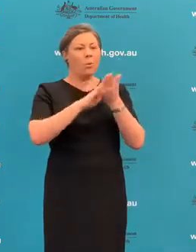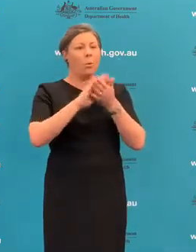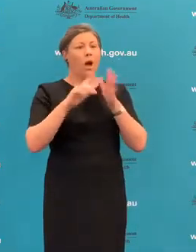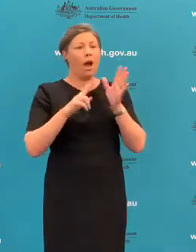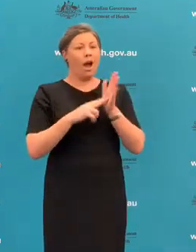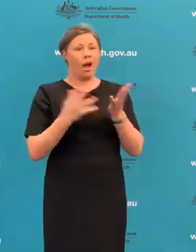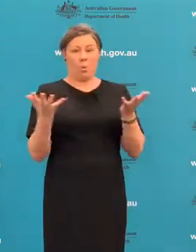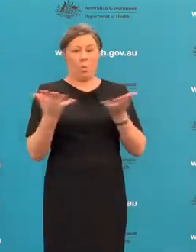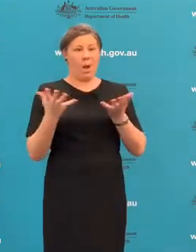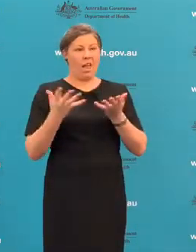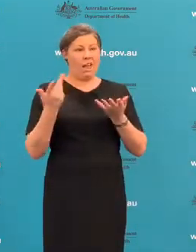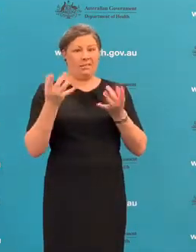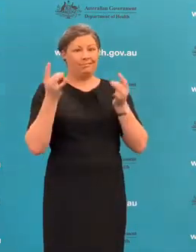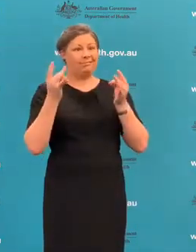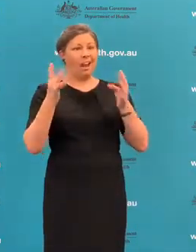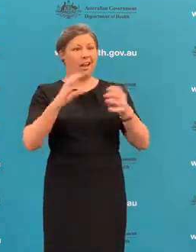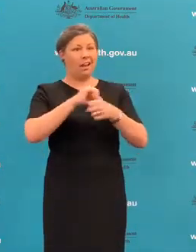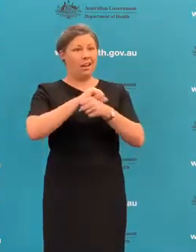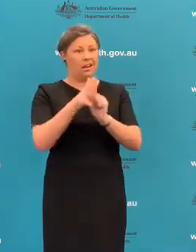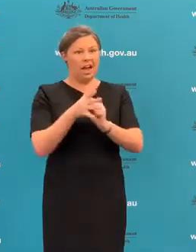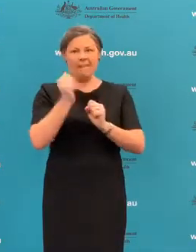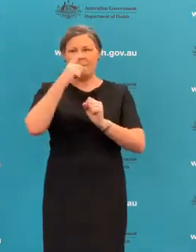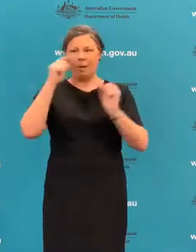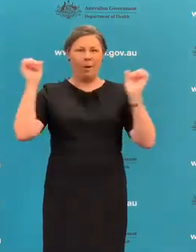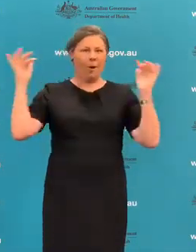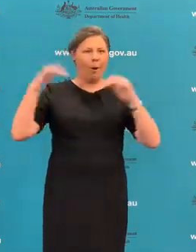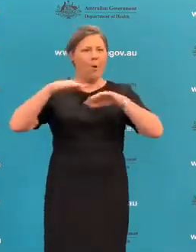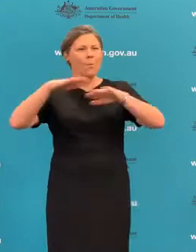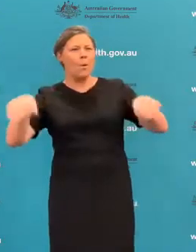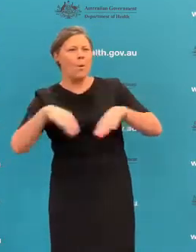pool party with people with no mask, no social distancing. Wonder